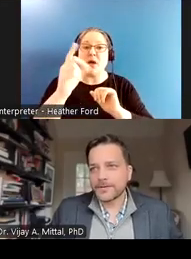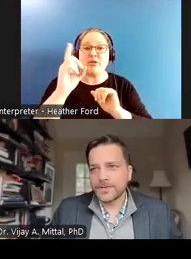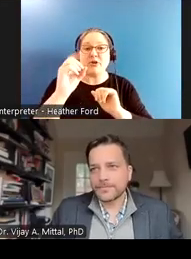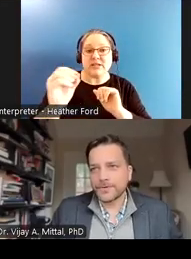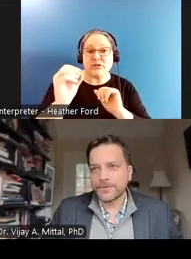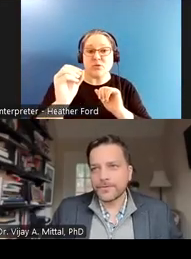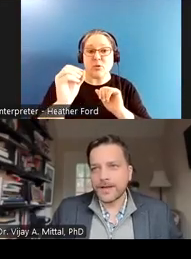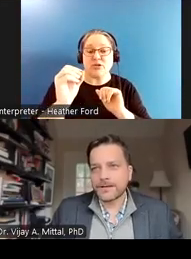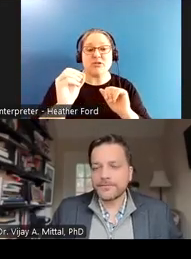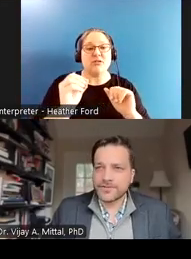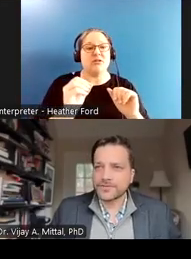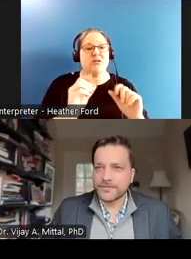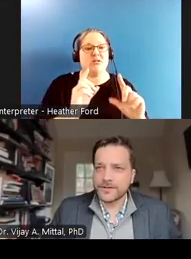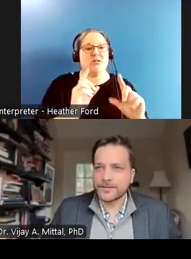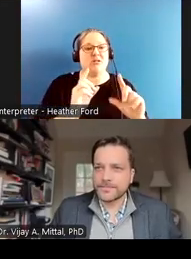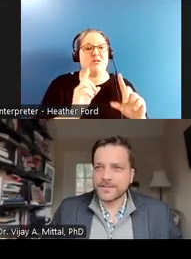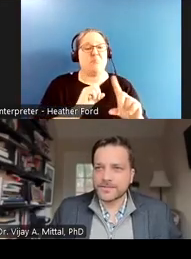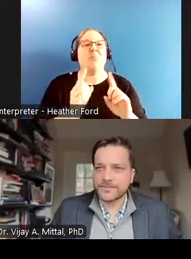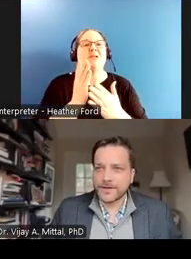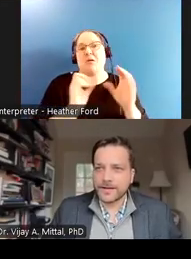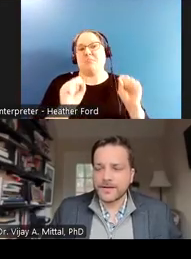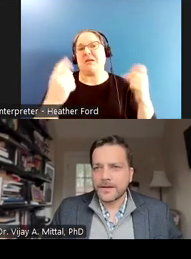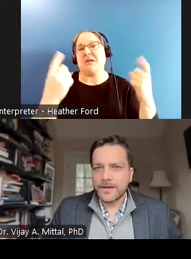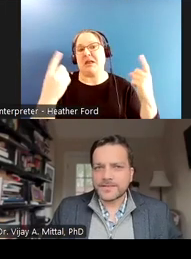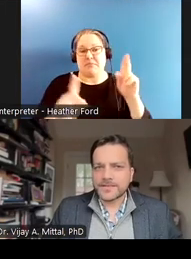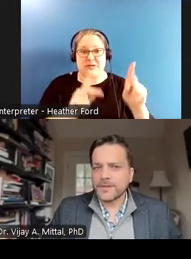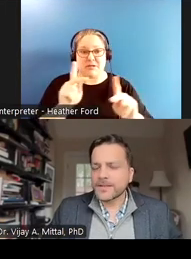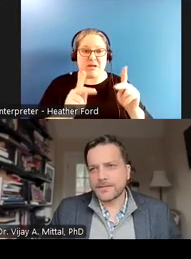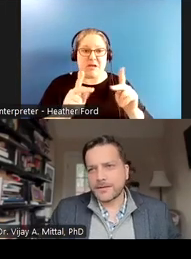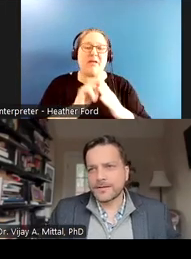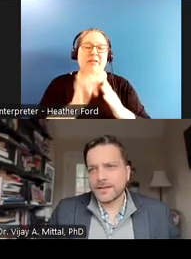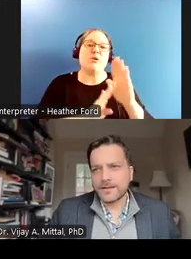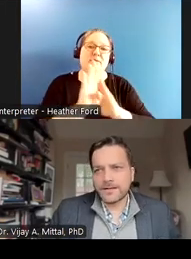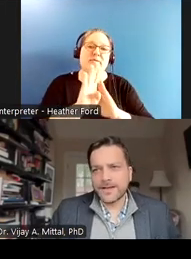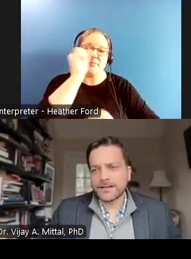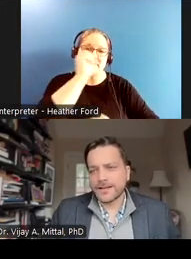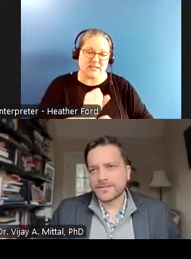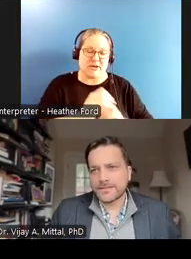in people that eventually develop schizophrenia. It's not really to the onset of adolescence